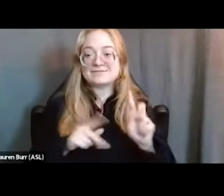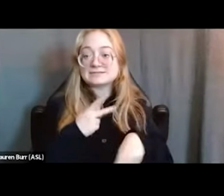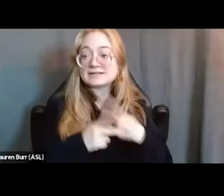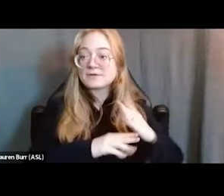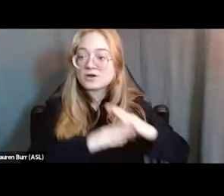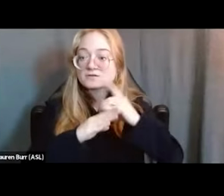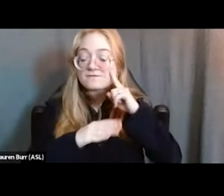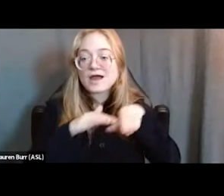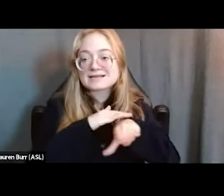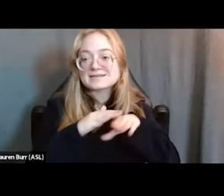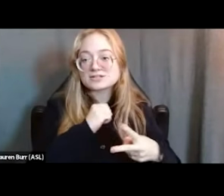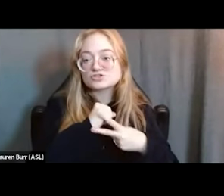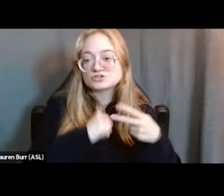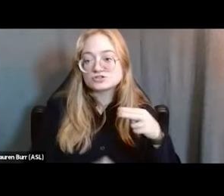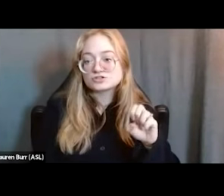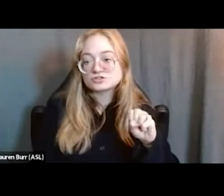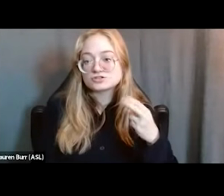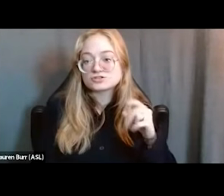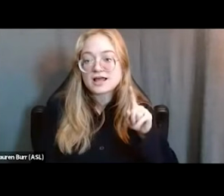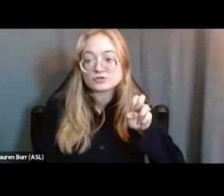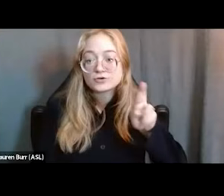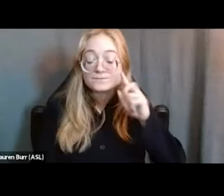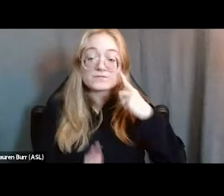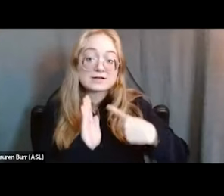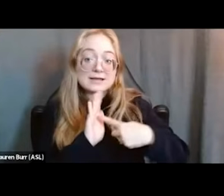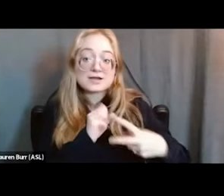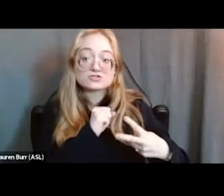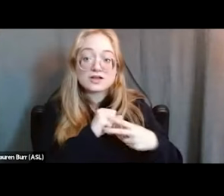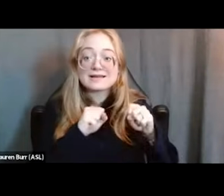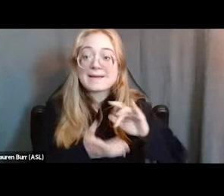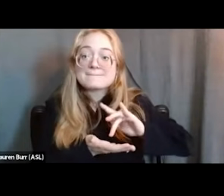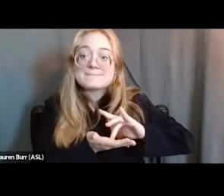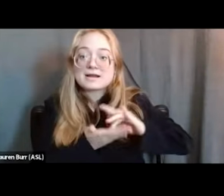than those who are younger. One is, which is that shelters are able to medically restrict somebody